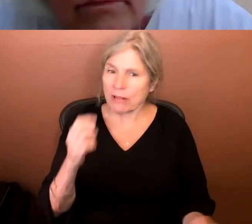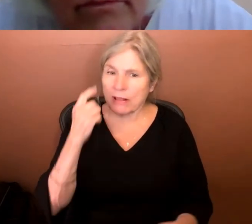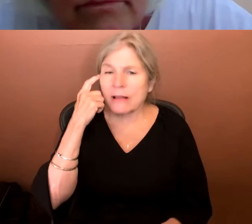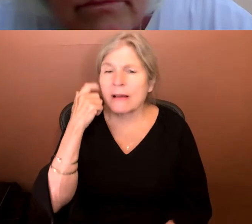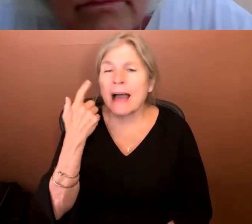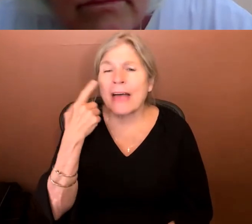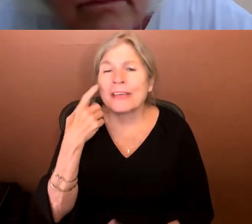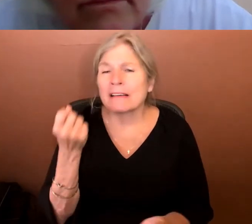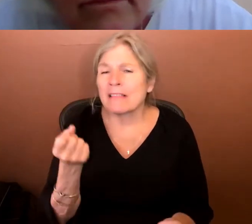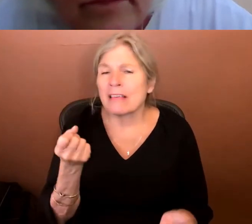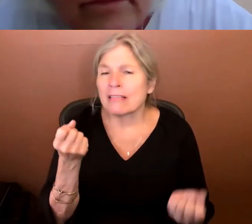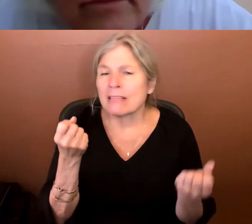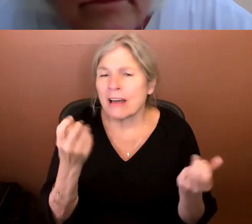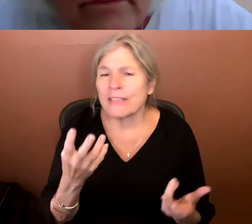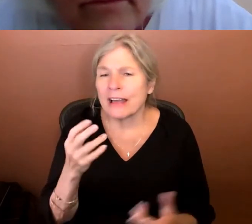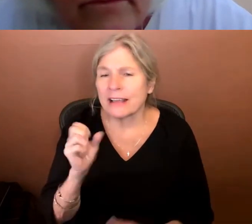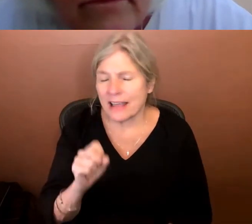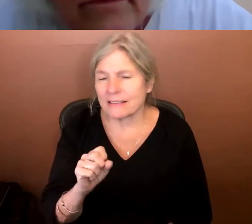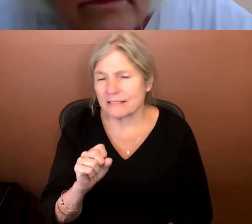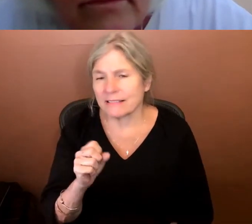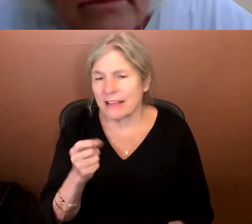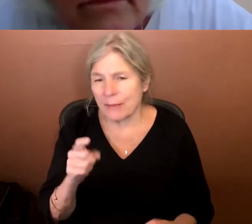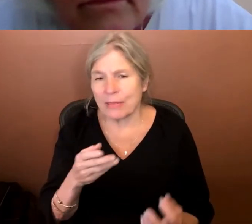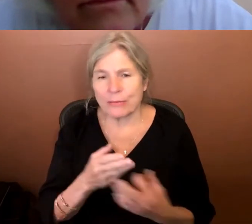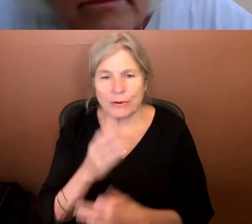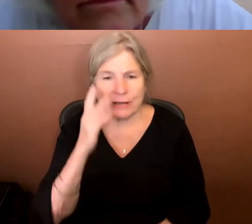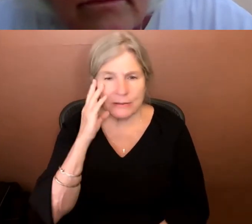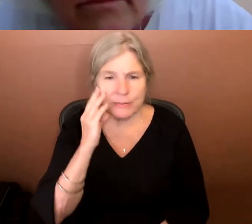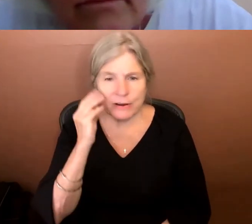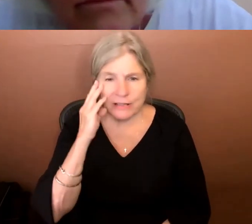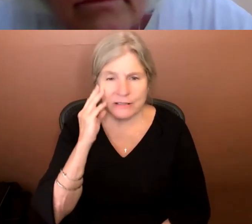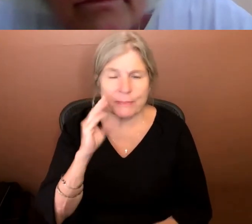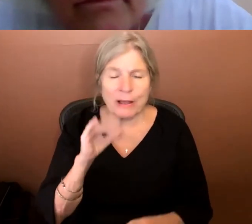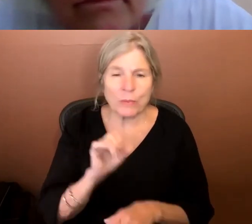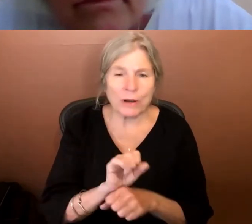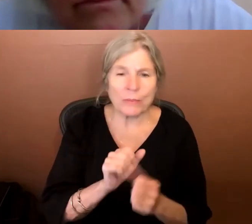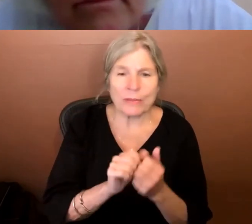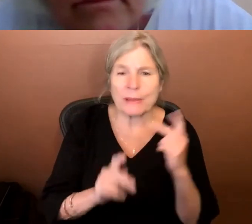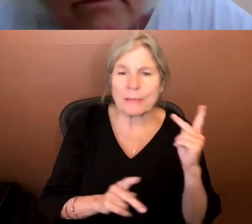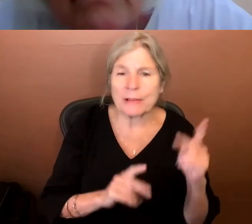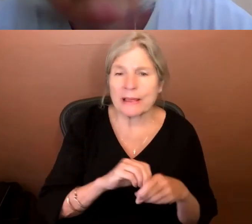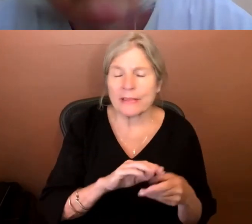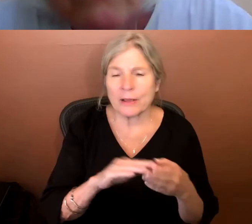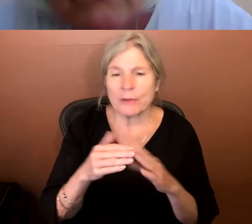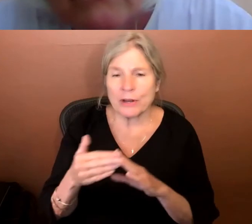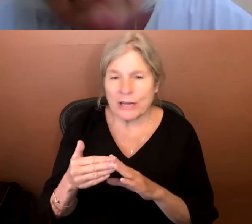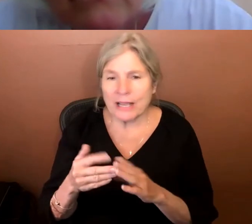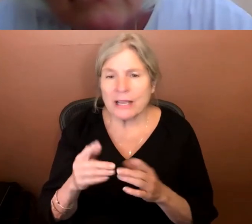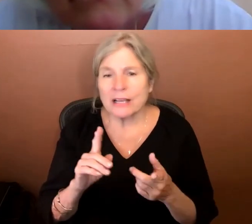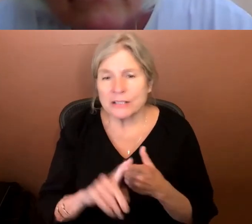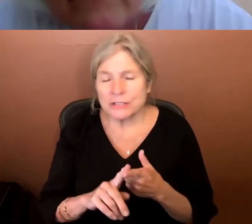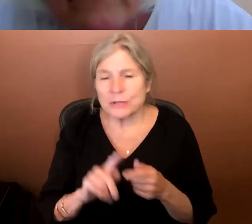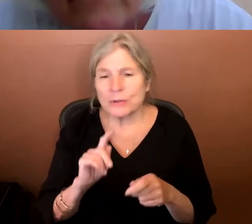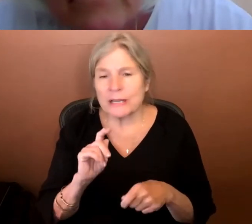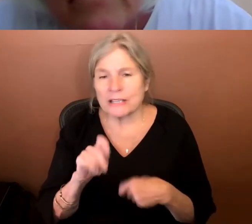of that can come about through experience by working with people in the community to exchange their experiences